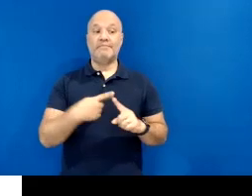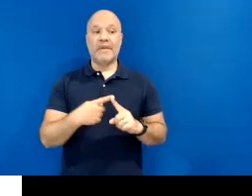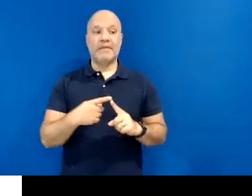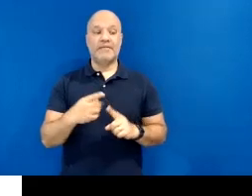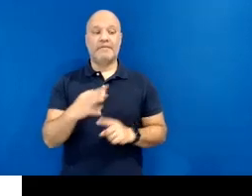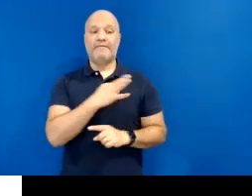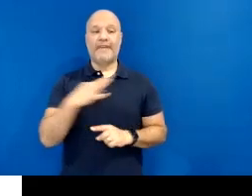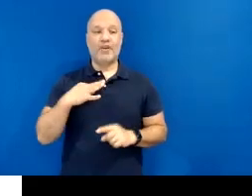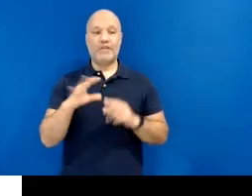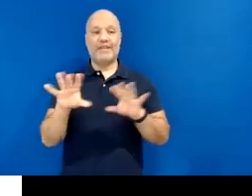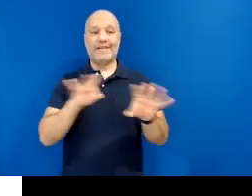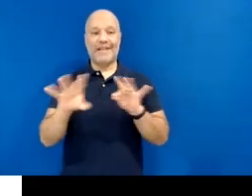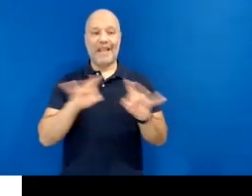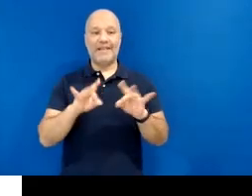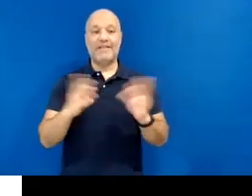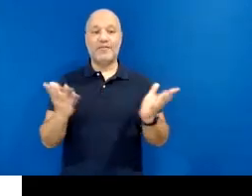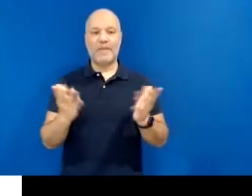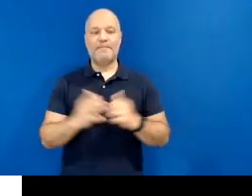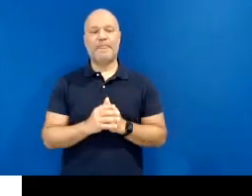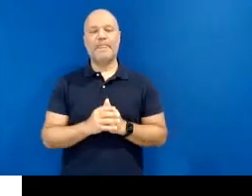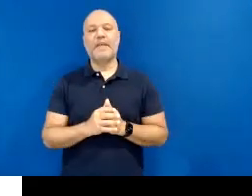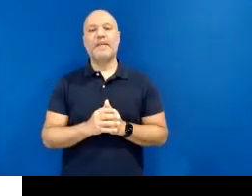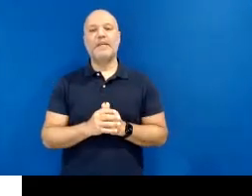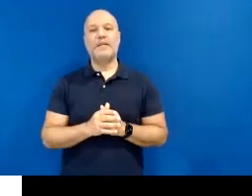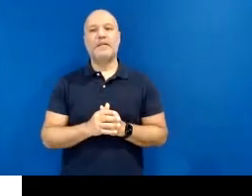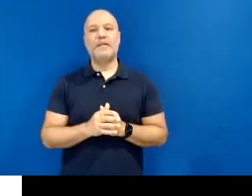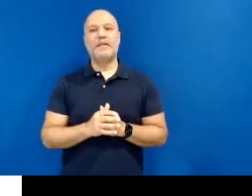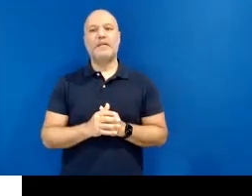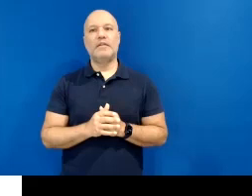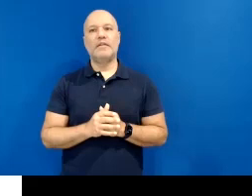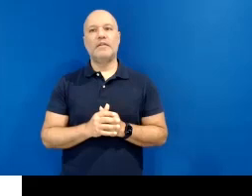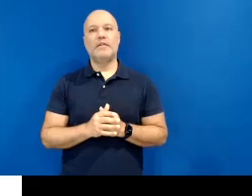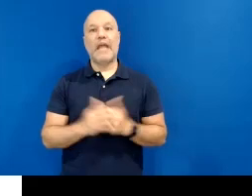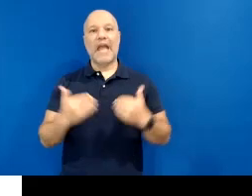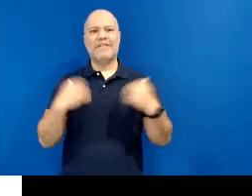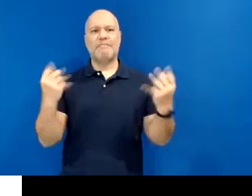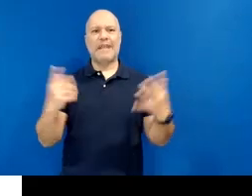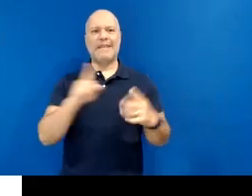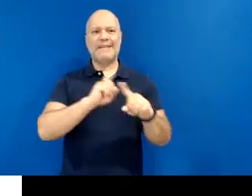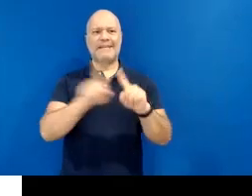is that it does pull from a lot of these repositories that we have just gone over.